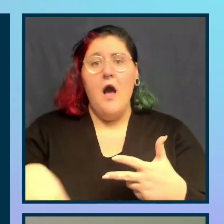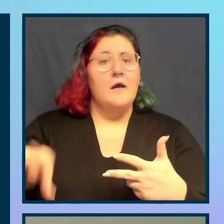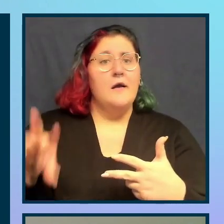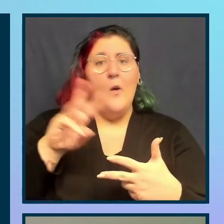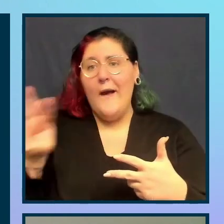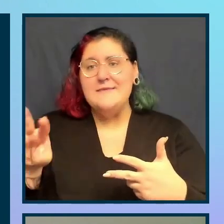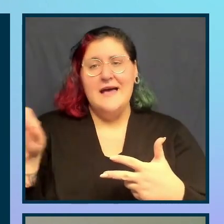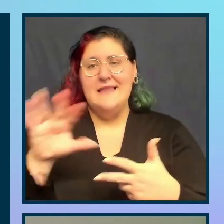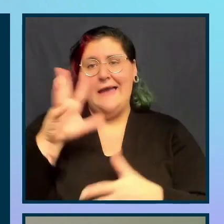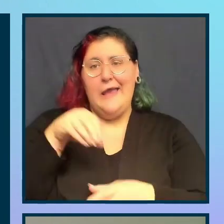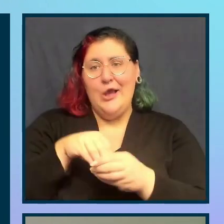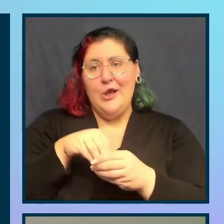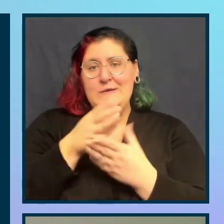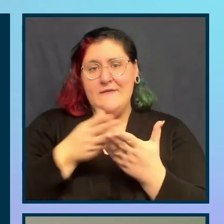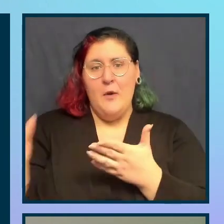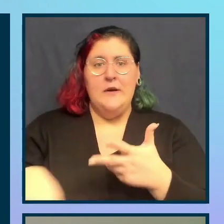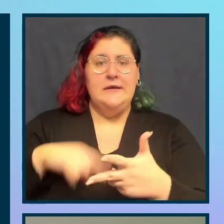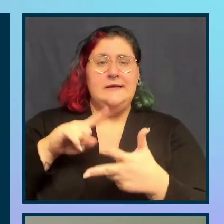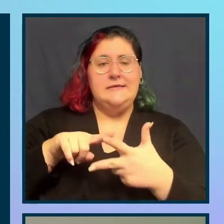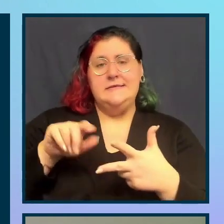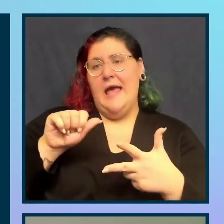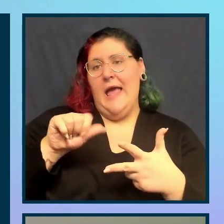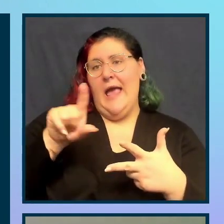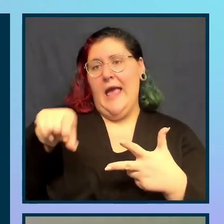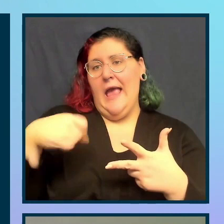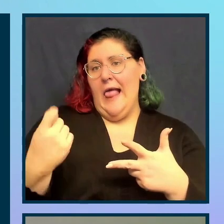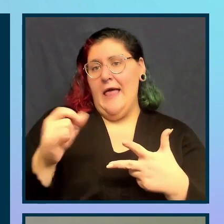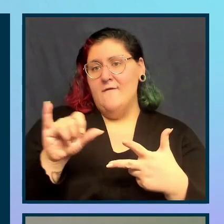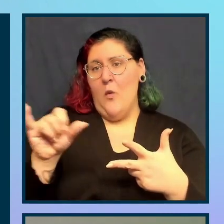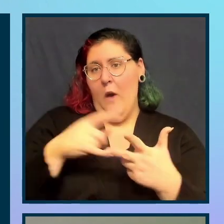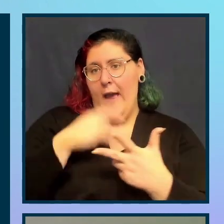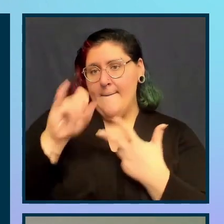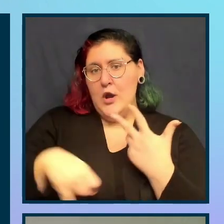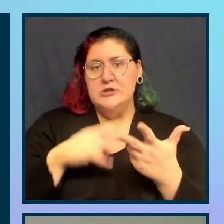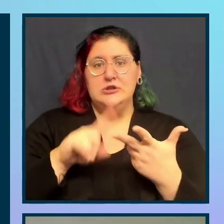also 24 Accessibility, which is an article series, lots and lots of blogs and articles